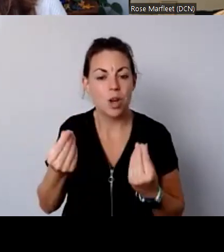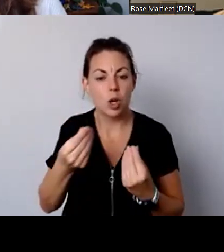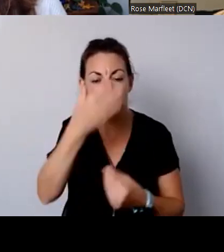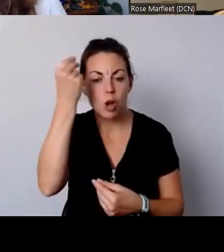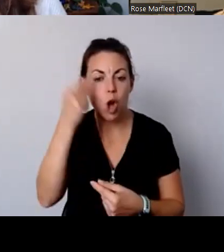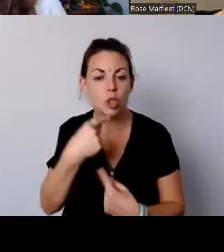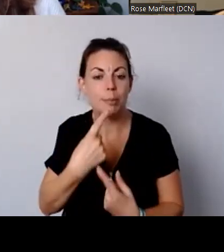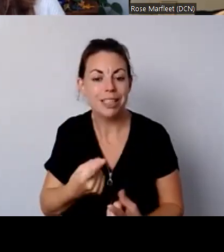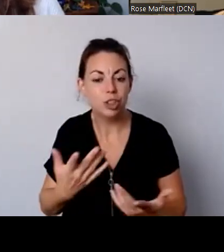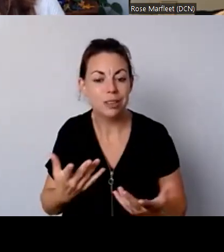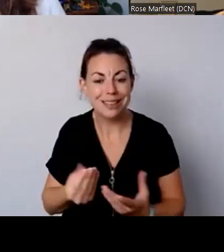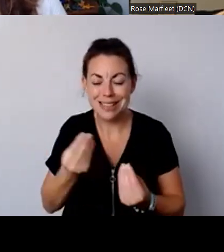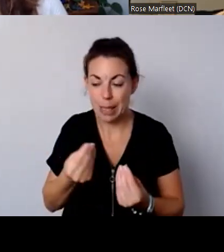that people should definitely know?